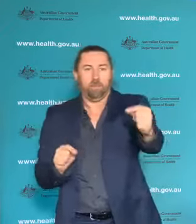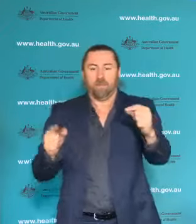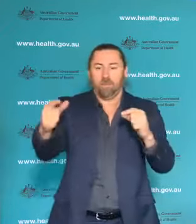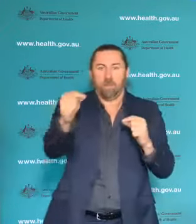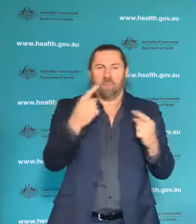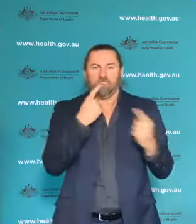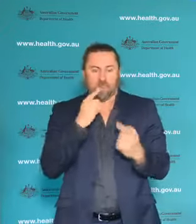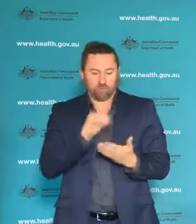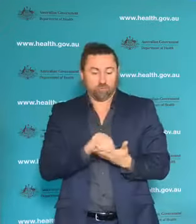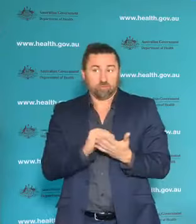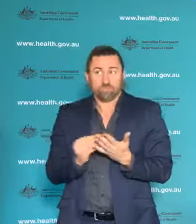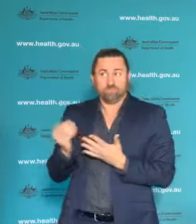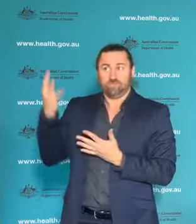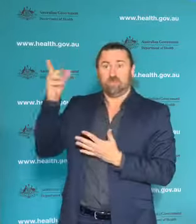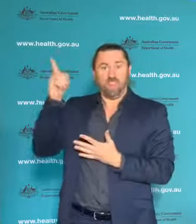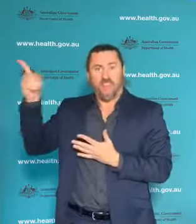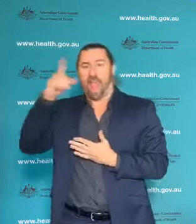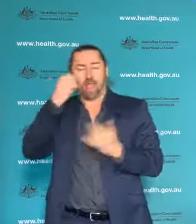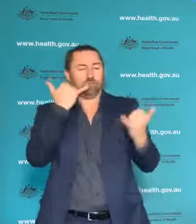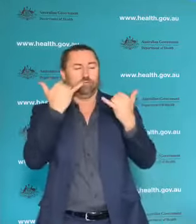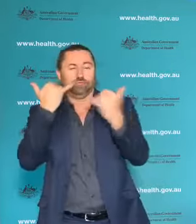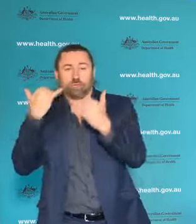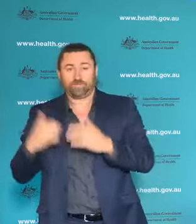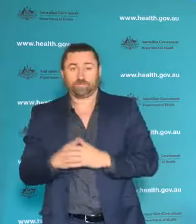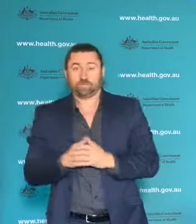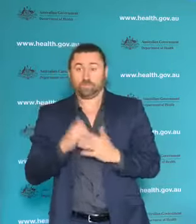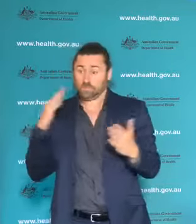please join with the 6.8 million Australians